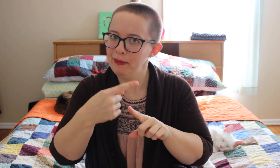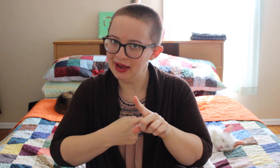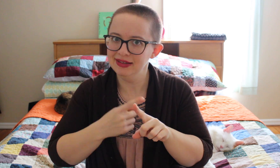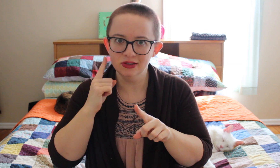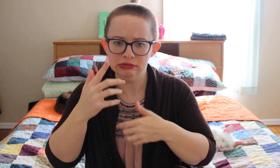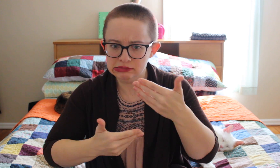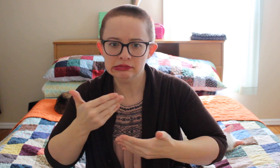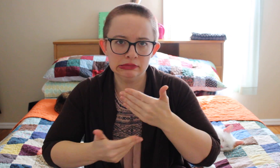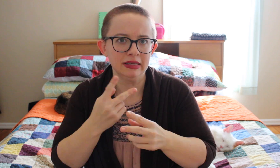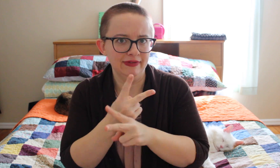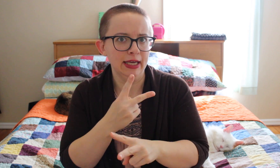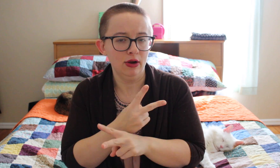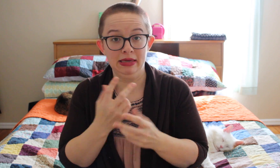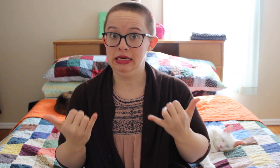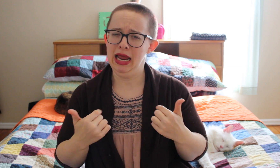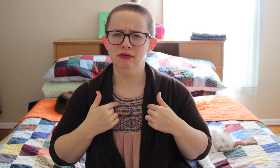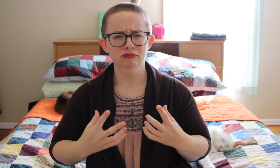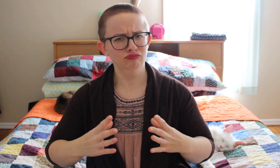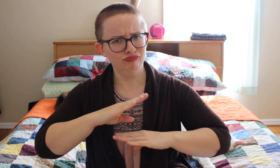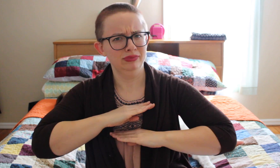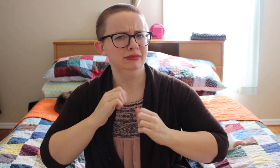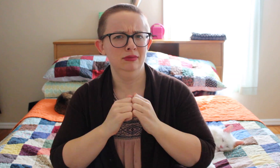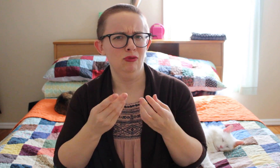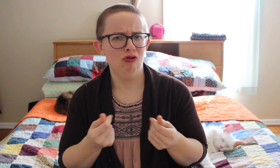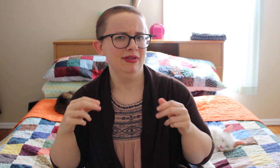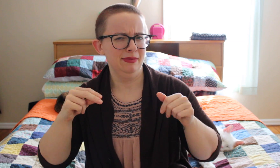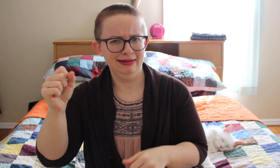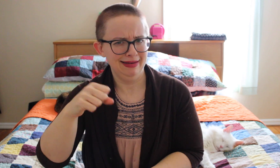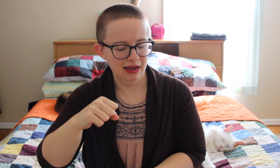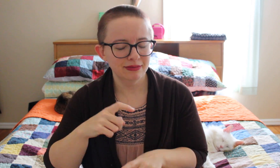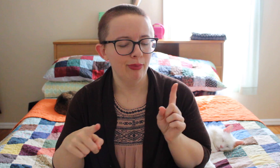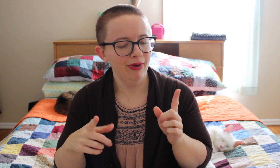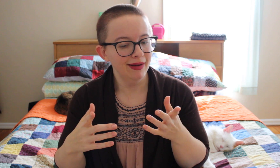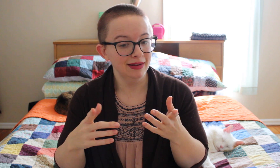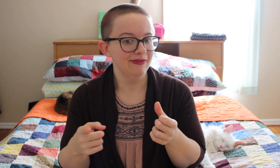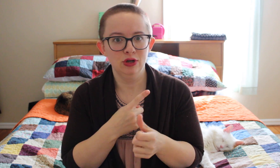It definitely took a few months of figuring out what's best. Now I'm totally good with cloth diapers for sure.